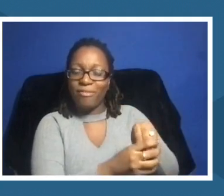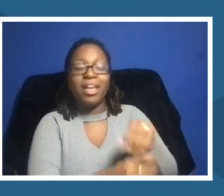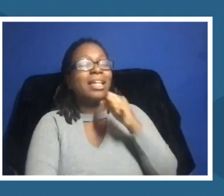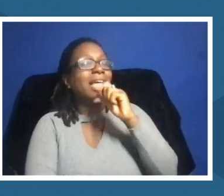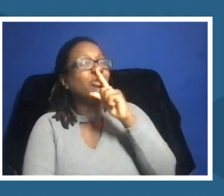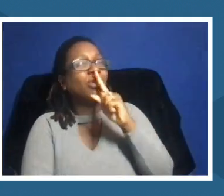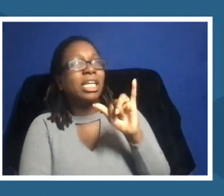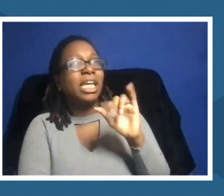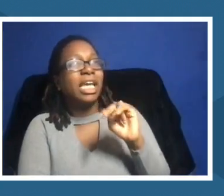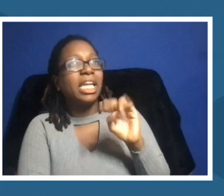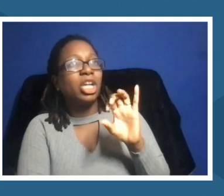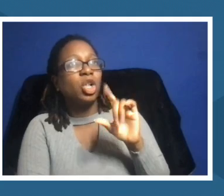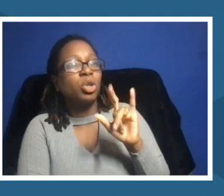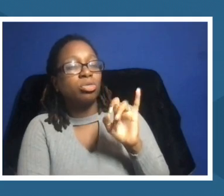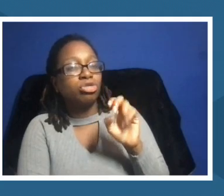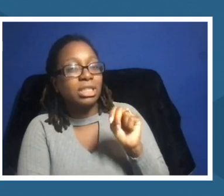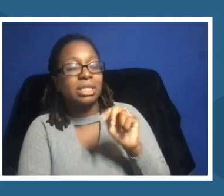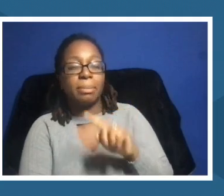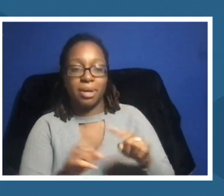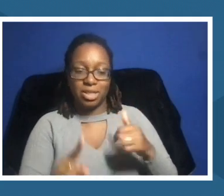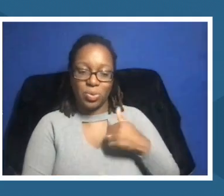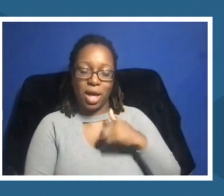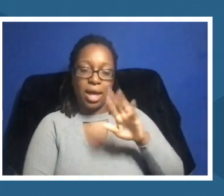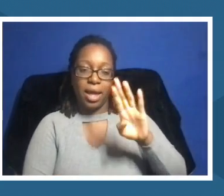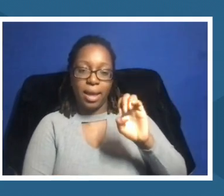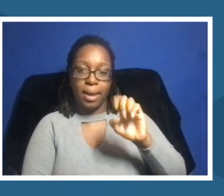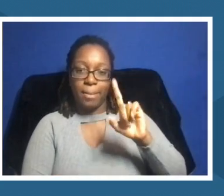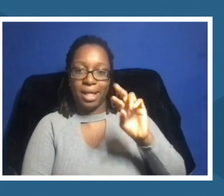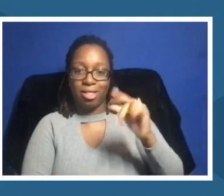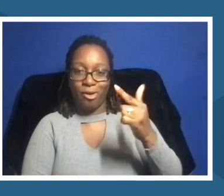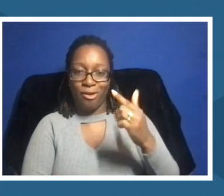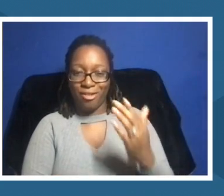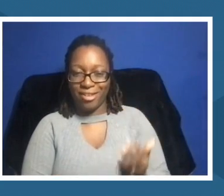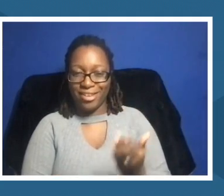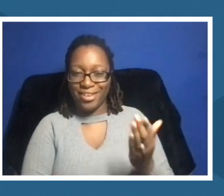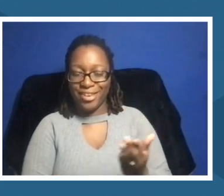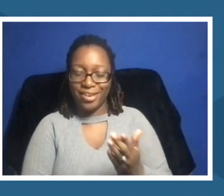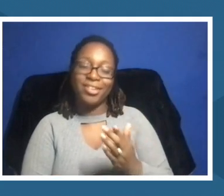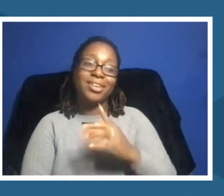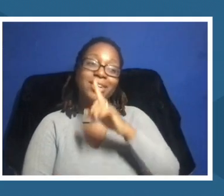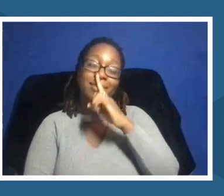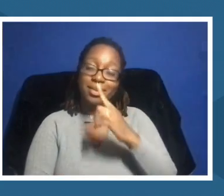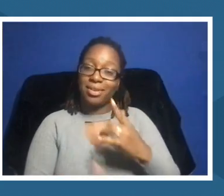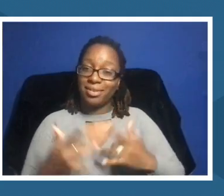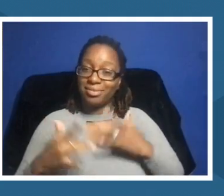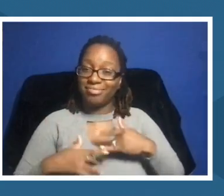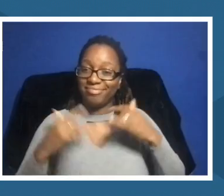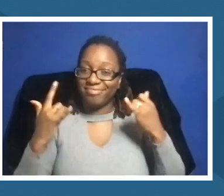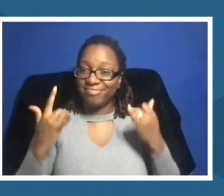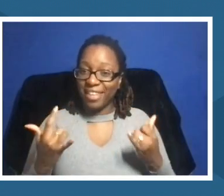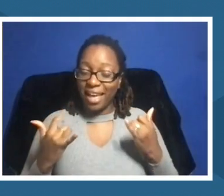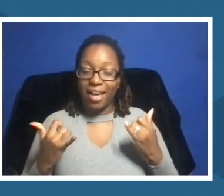here um and you know it's been really exciting to see now